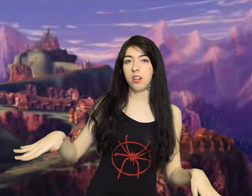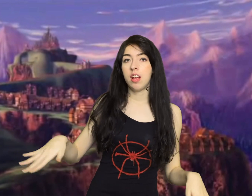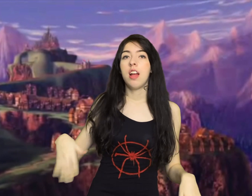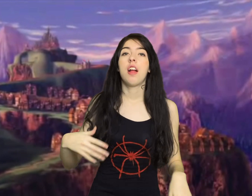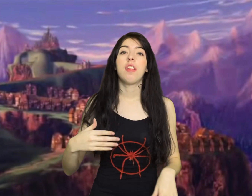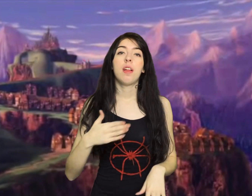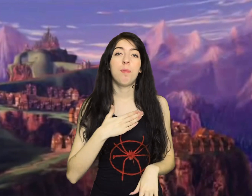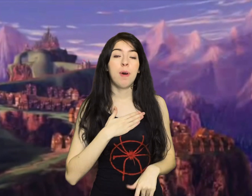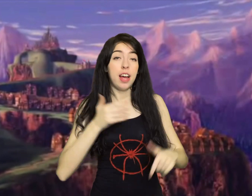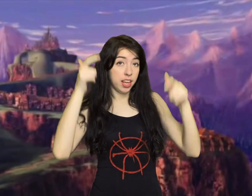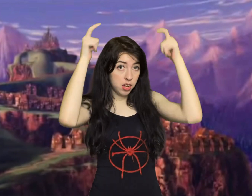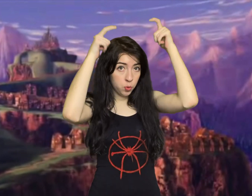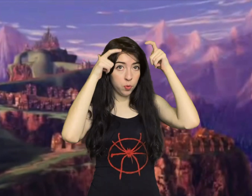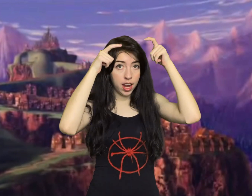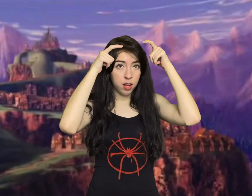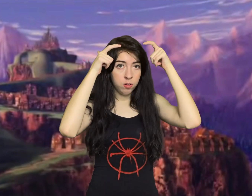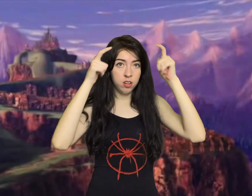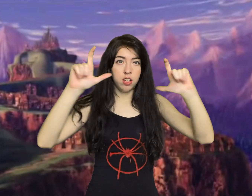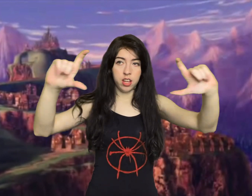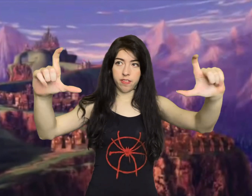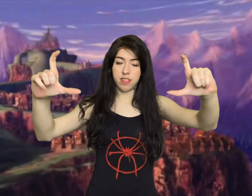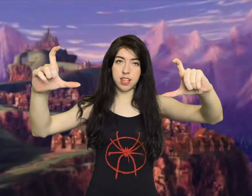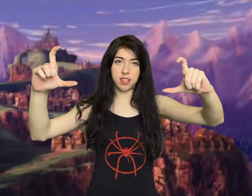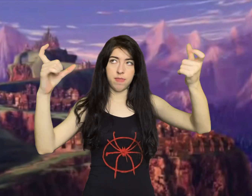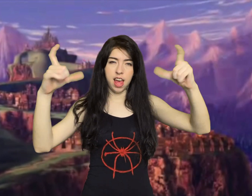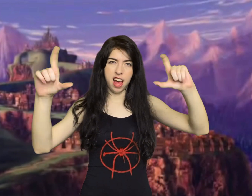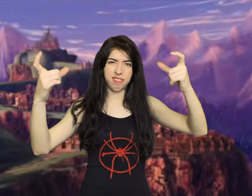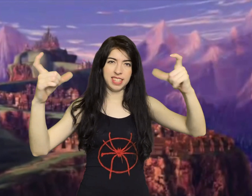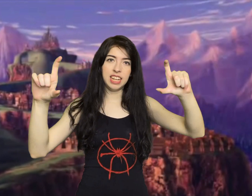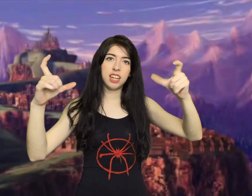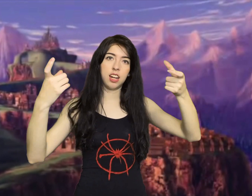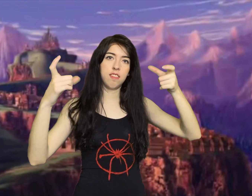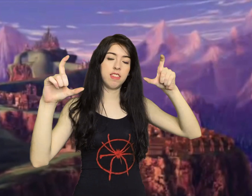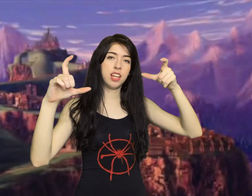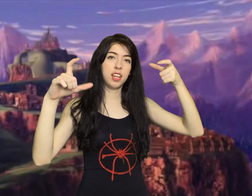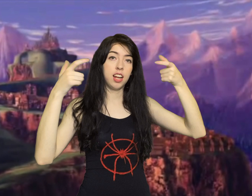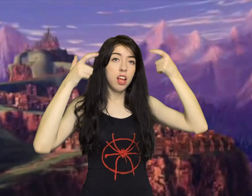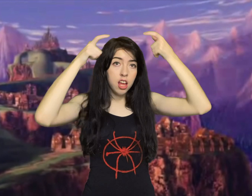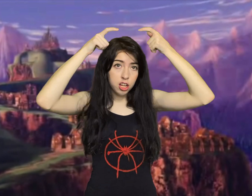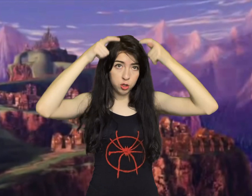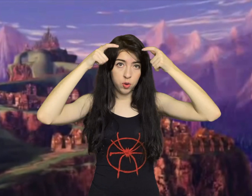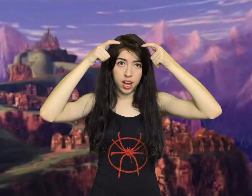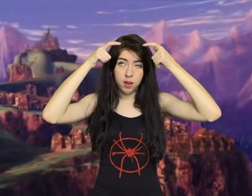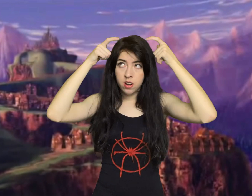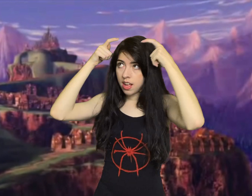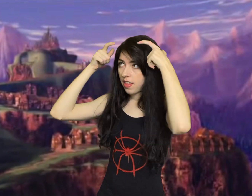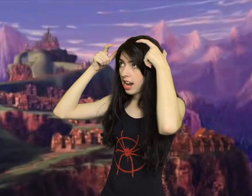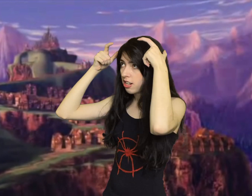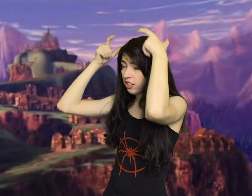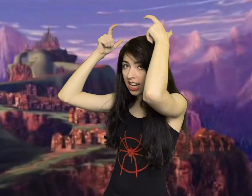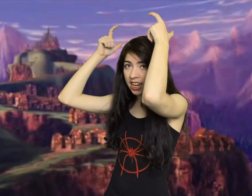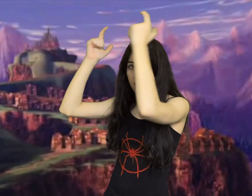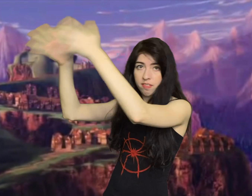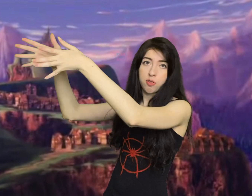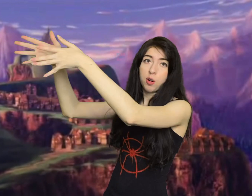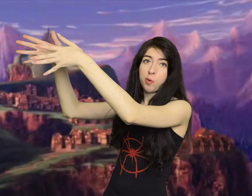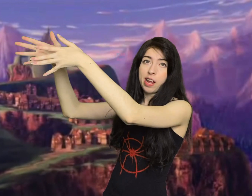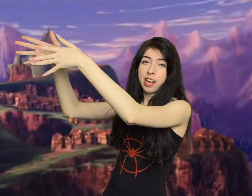and then my CROWN we have this half C kind of thing again CROWN and i just take it off throw it away